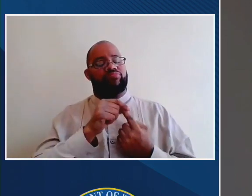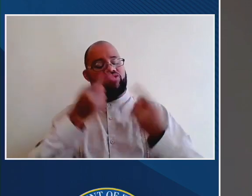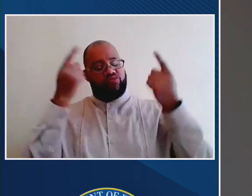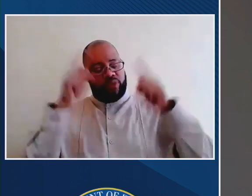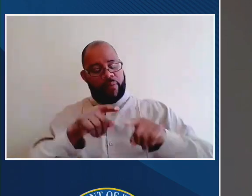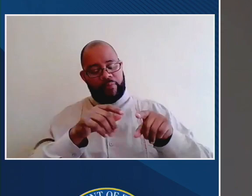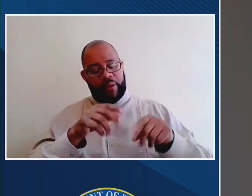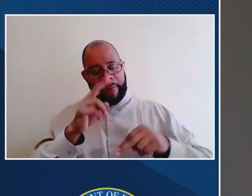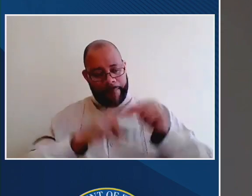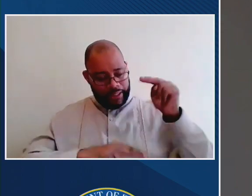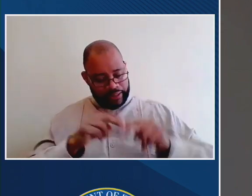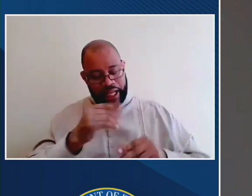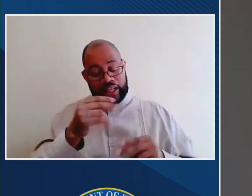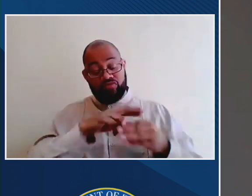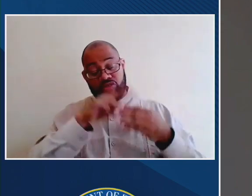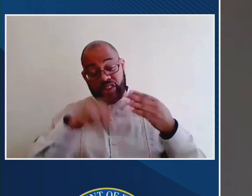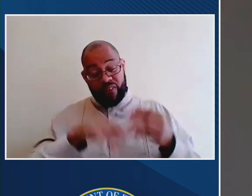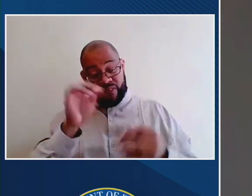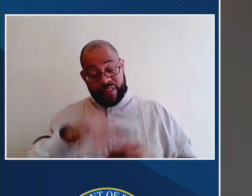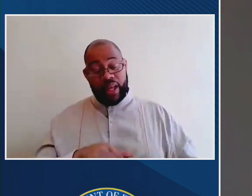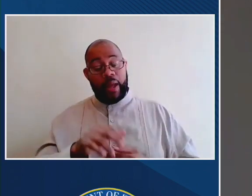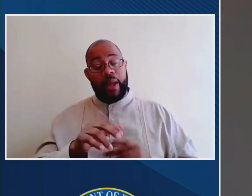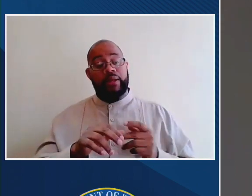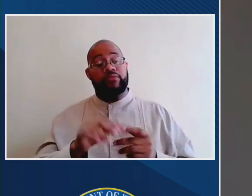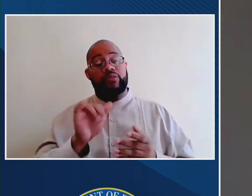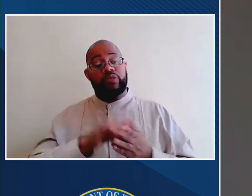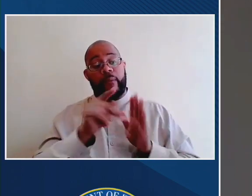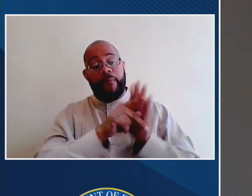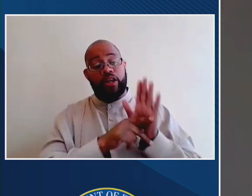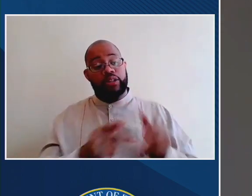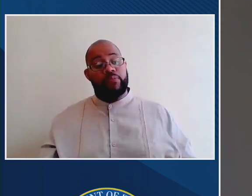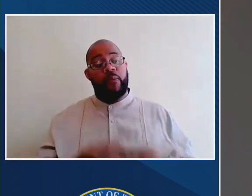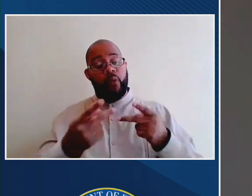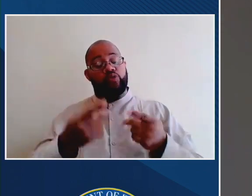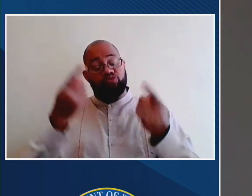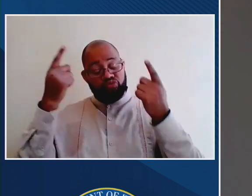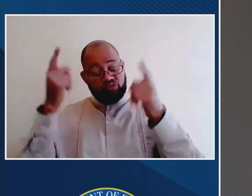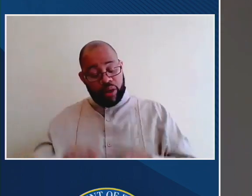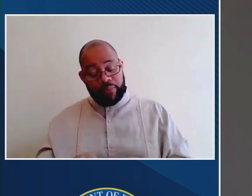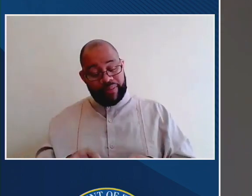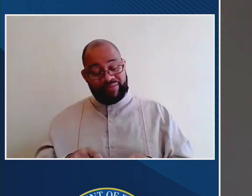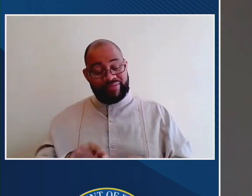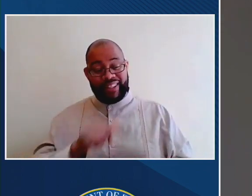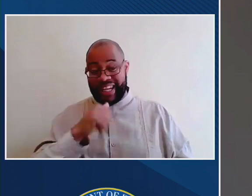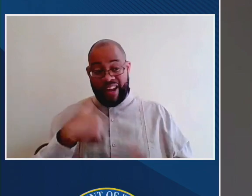a result, those where policy proposal consensus has not been reached will not